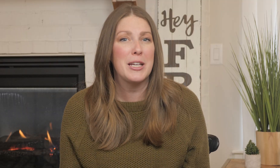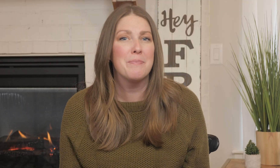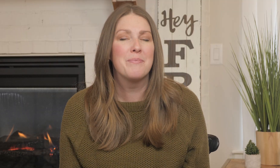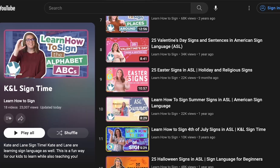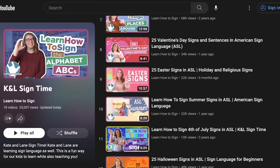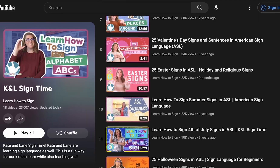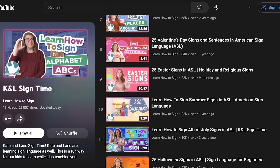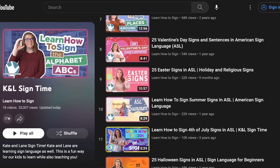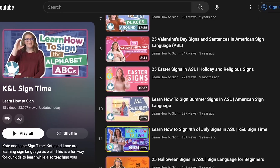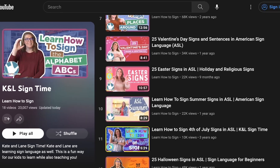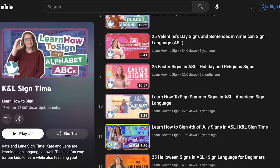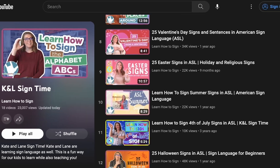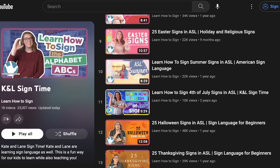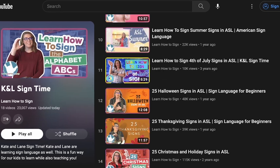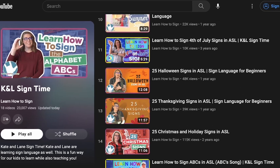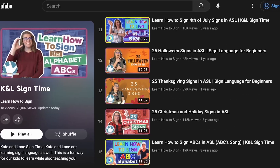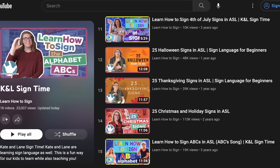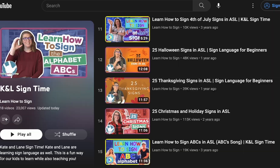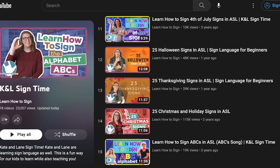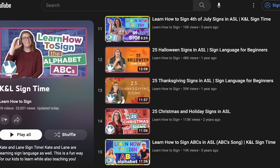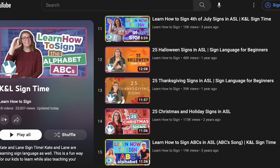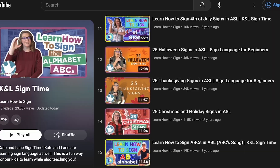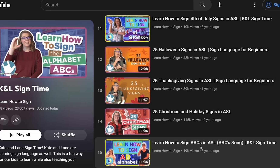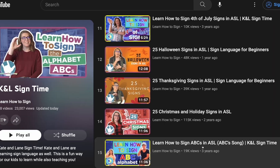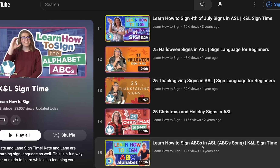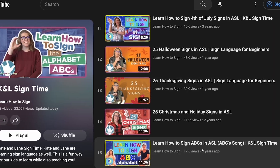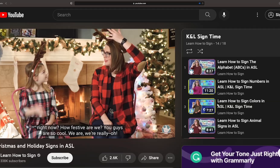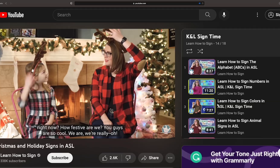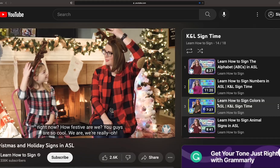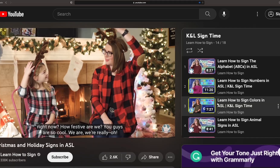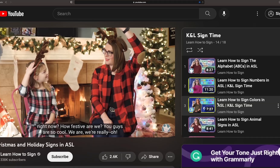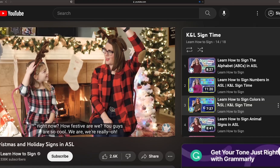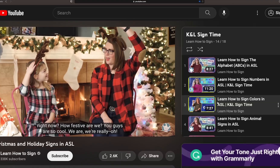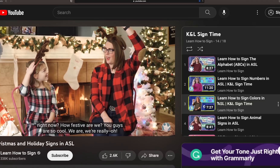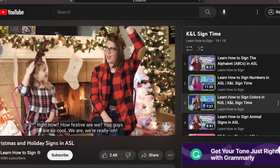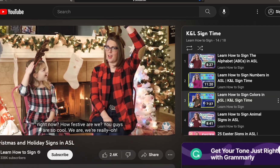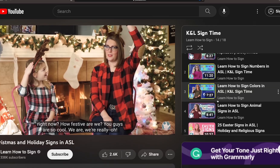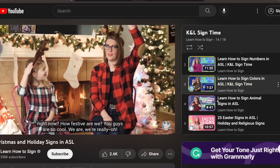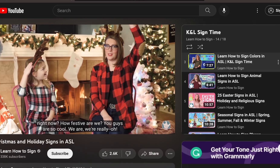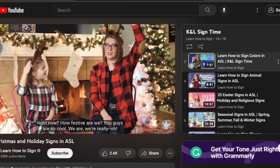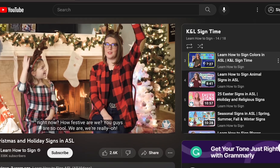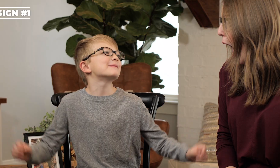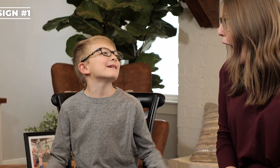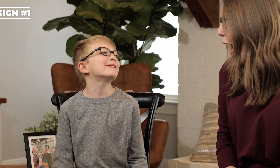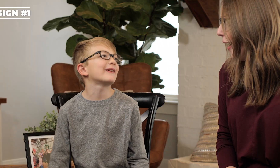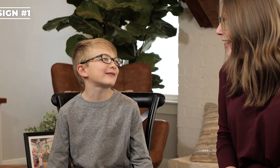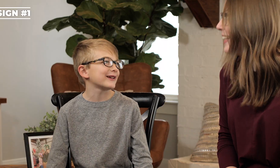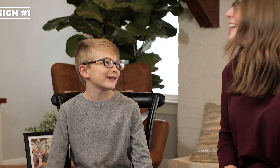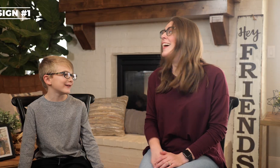and don't stop learning here go check out our other videos with Kate and Lane. If I do say so